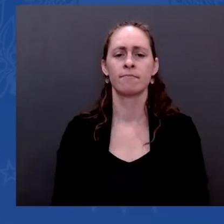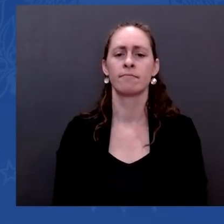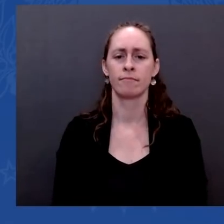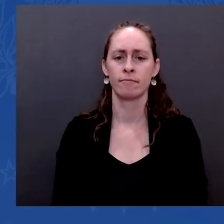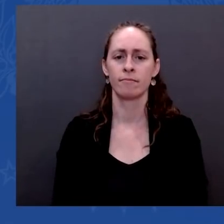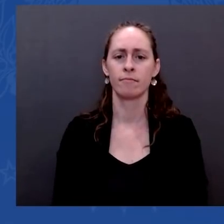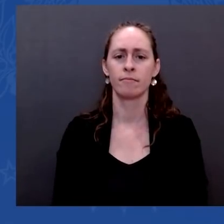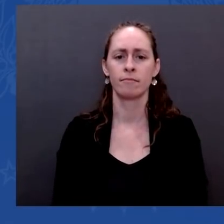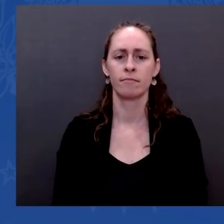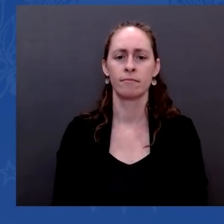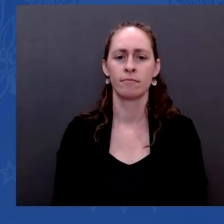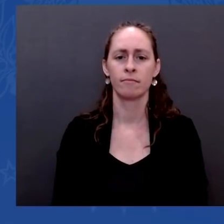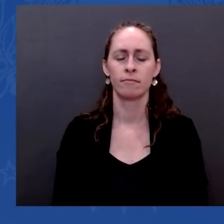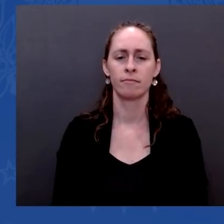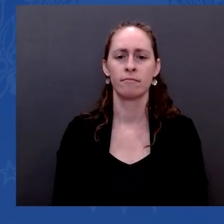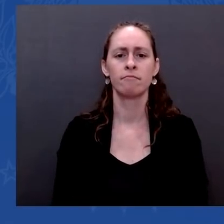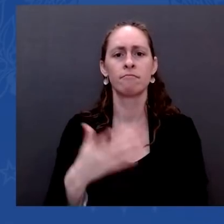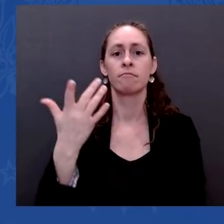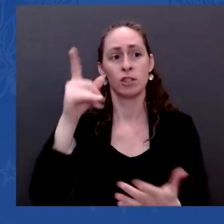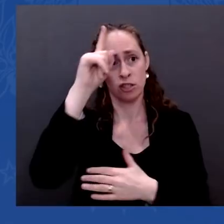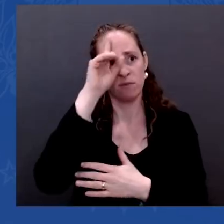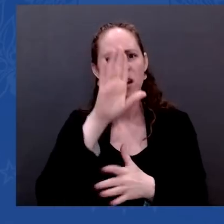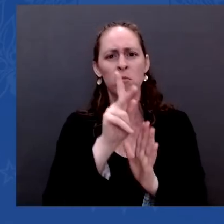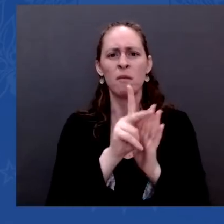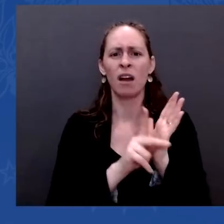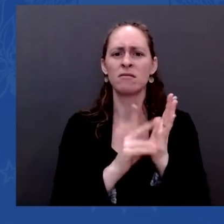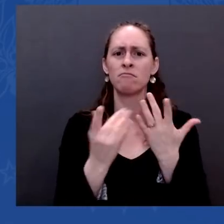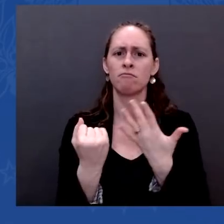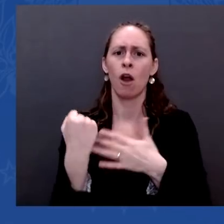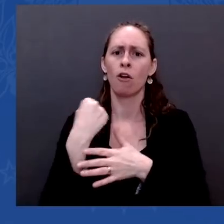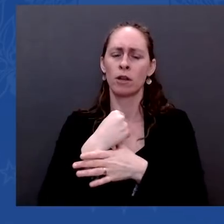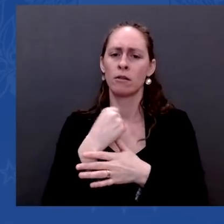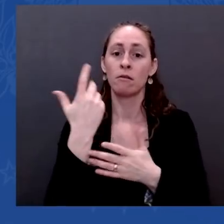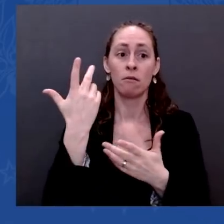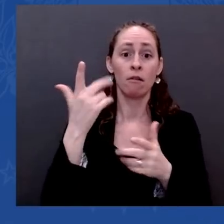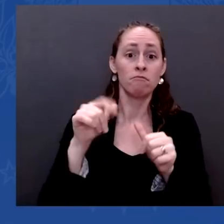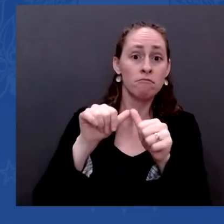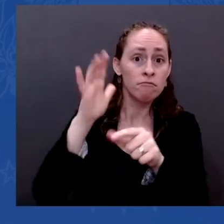just as relevant. And this will be one of our top priorities always.